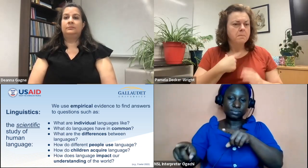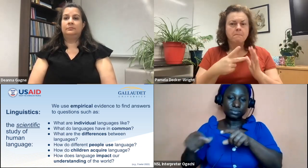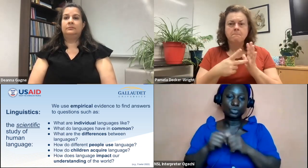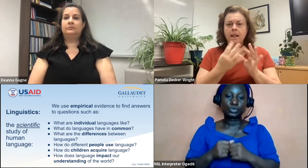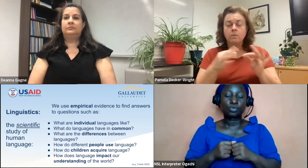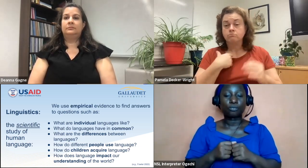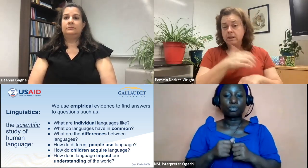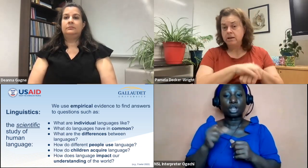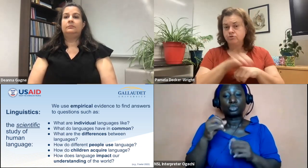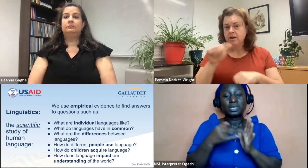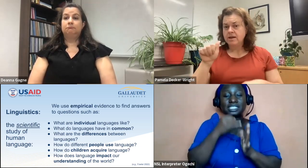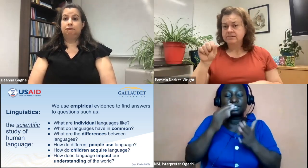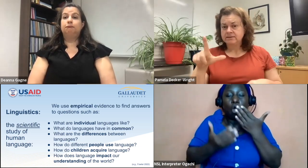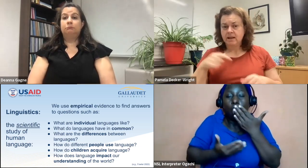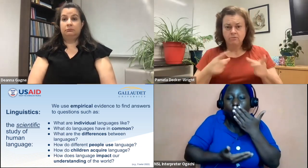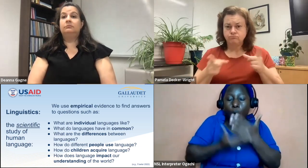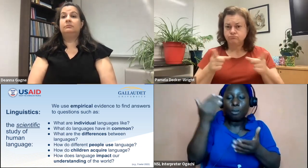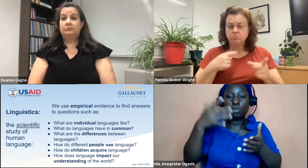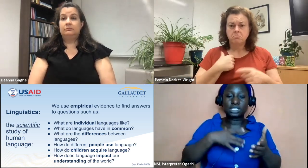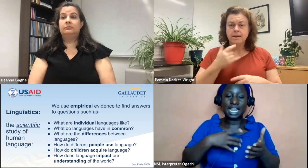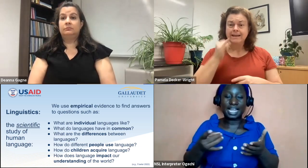and i'm going to give you an example, with bilingual